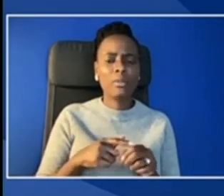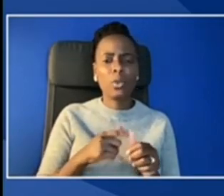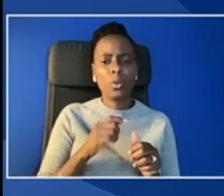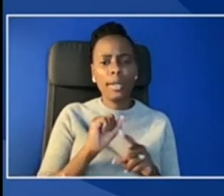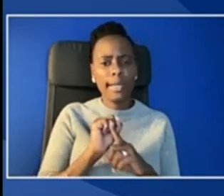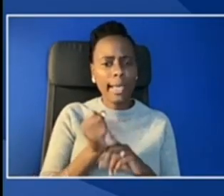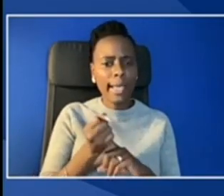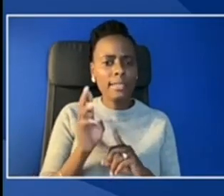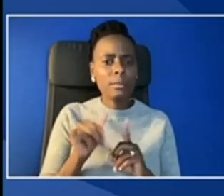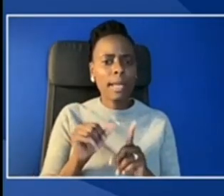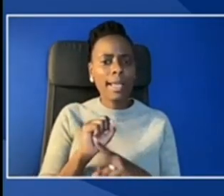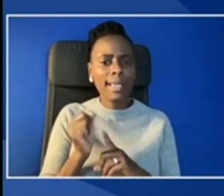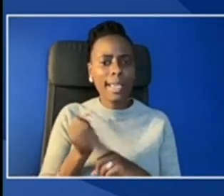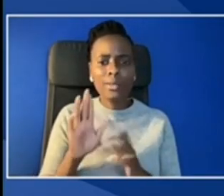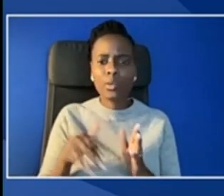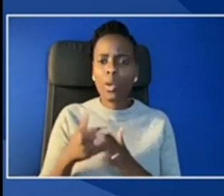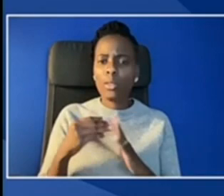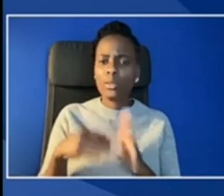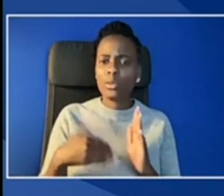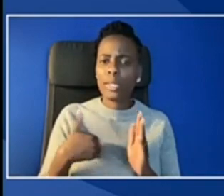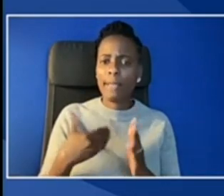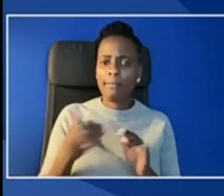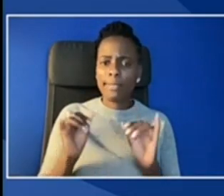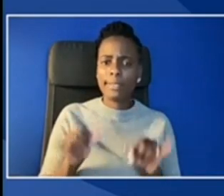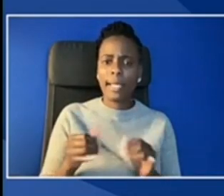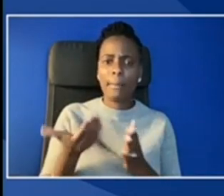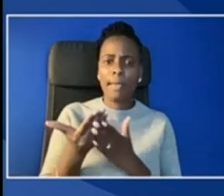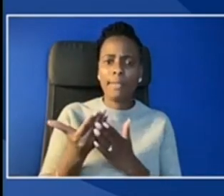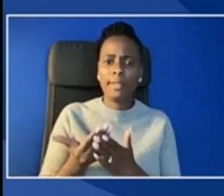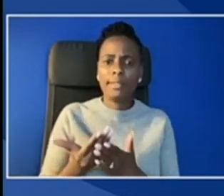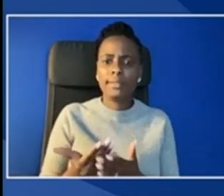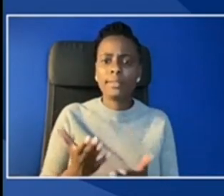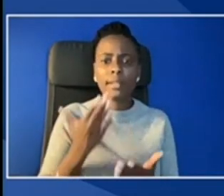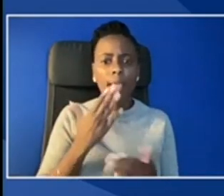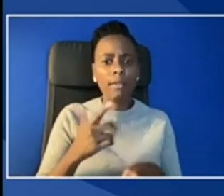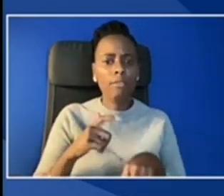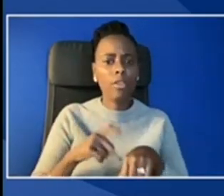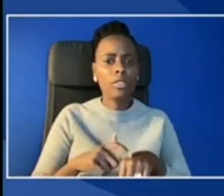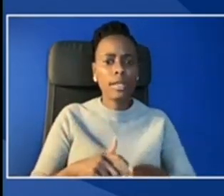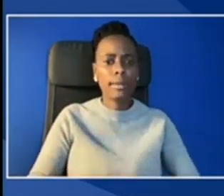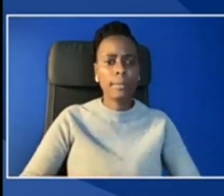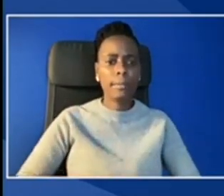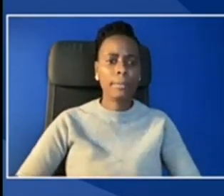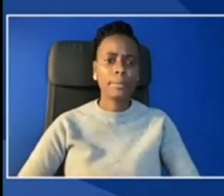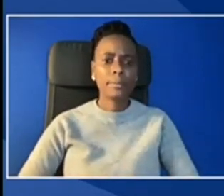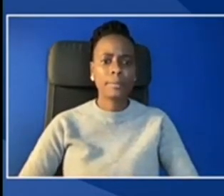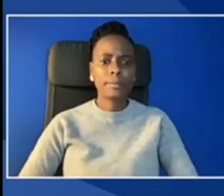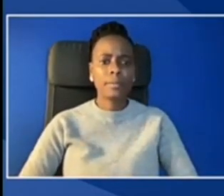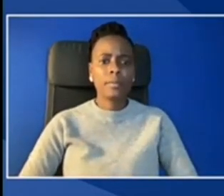are coming with the same type of evidence. I appreciate your time today. Thank you very much. Thank you, Matthew.